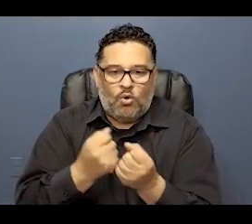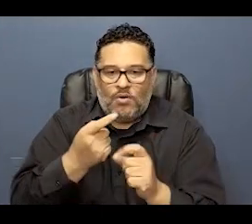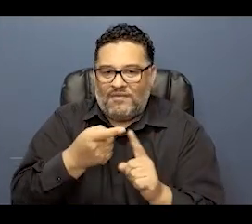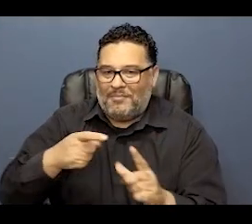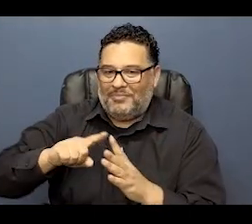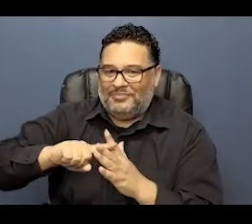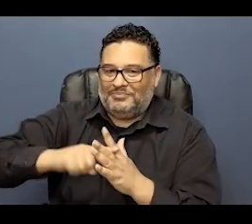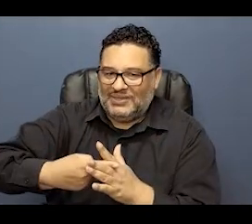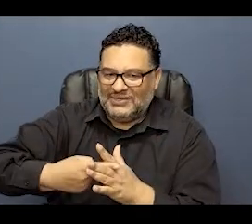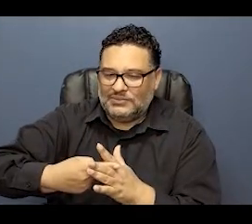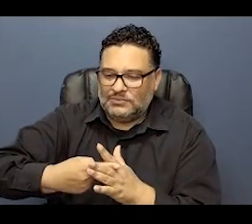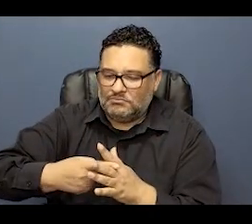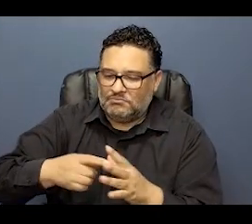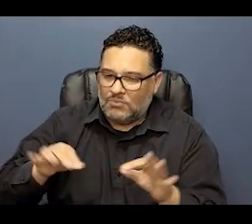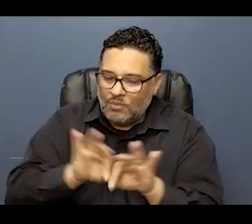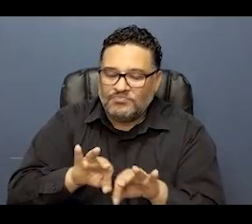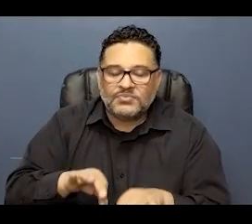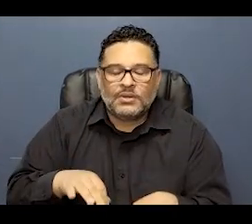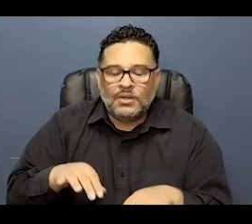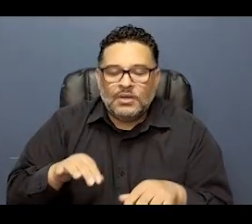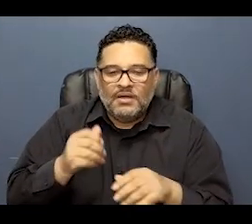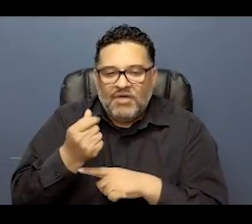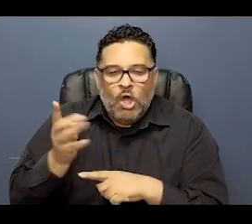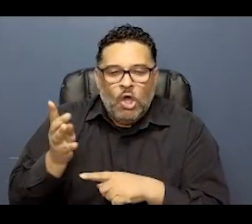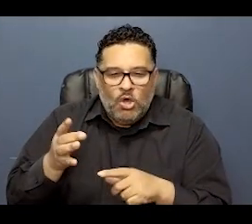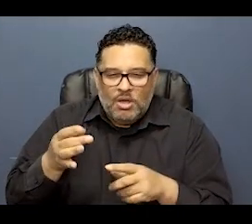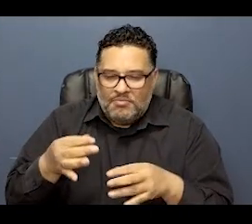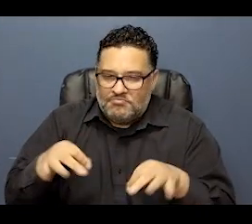There are a few key points in the participant’s journey when collecting